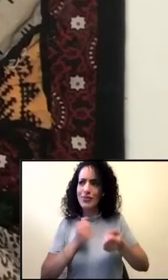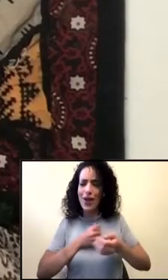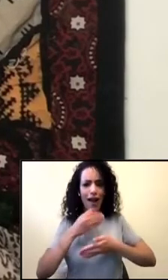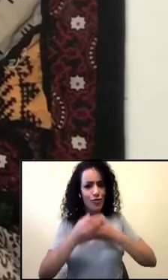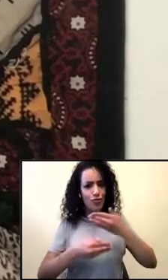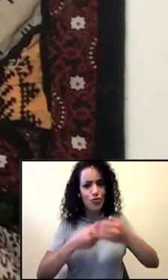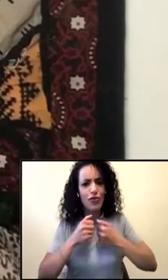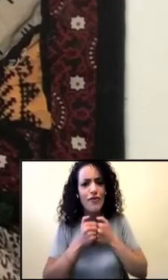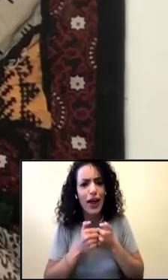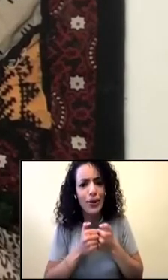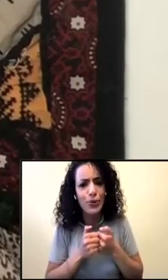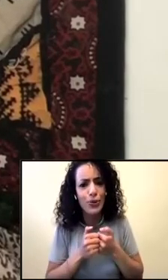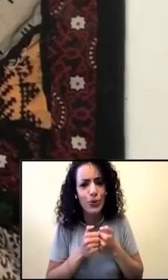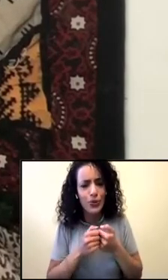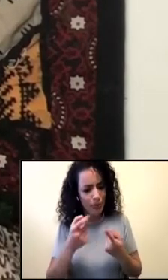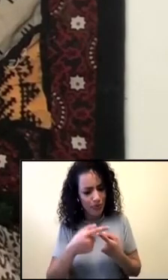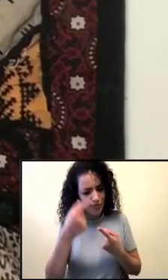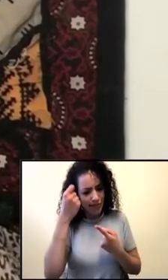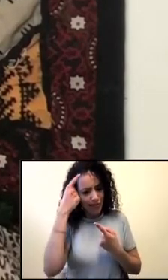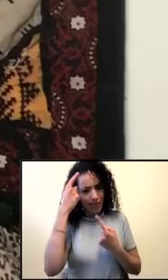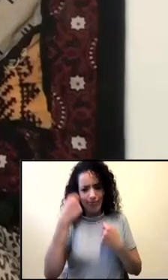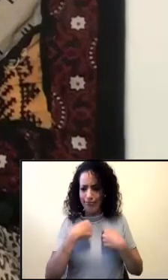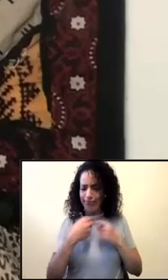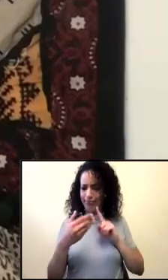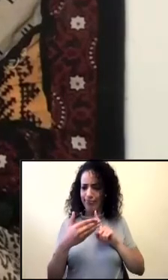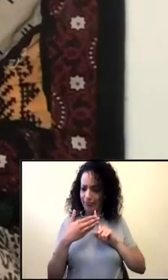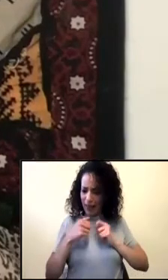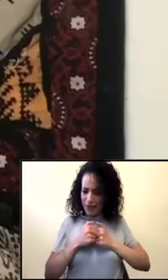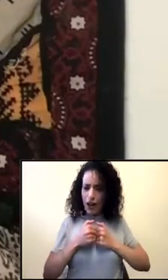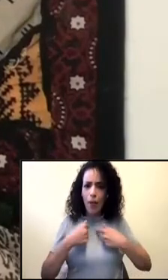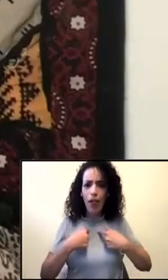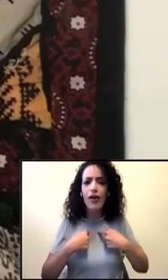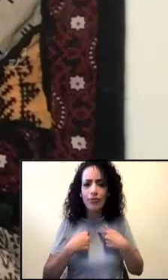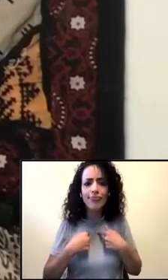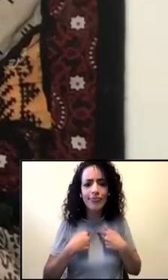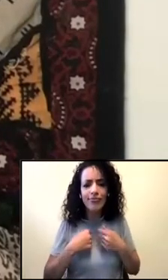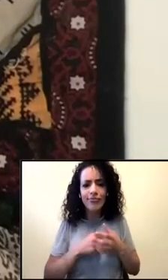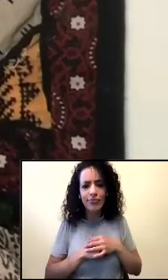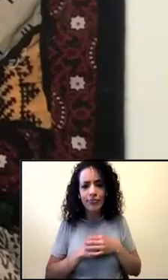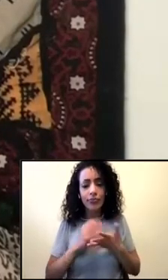understood as being valued in a historical sense. So creativity really runs parallel within all the